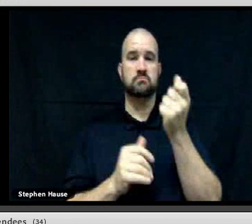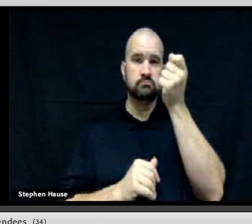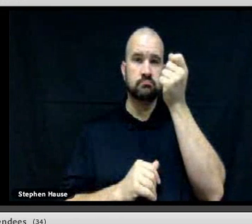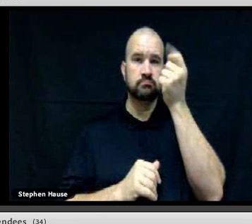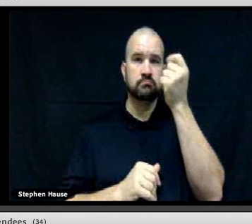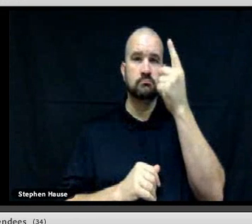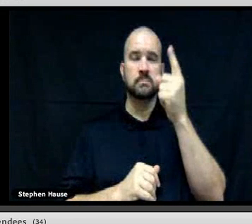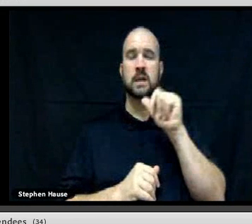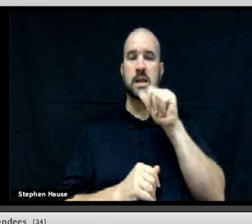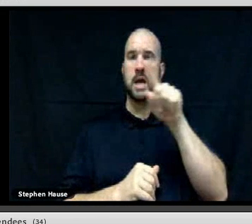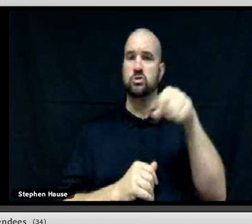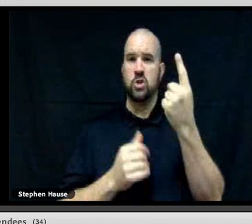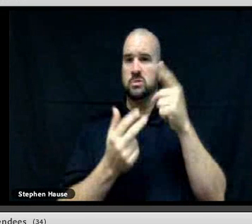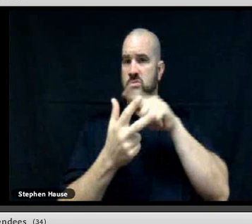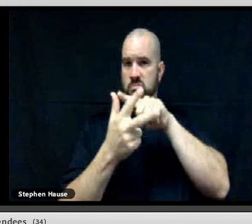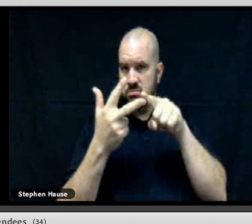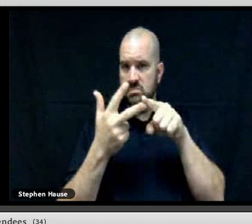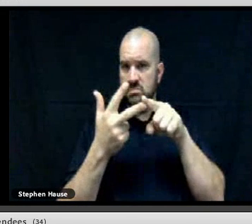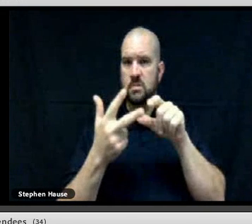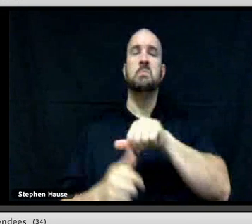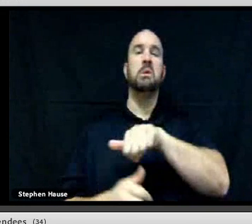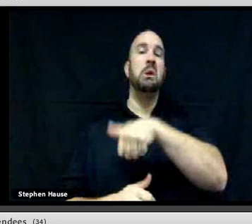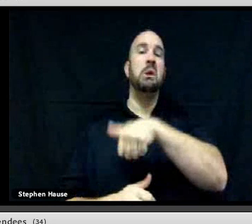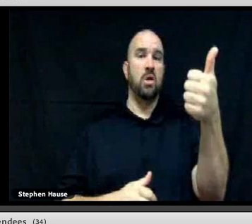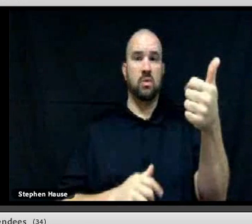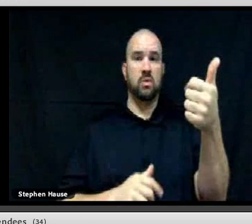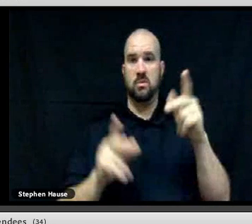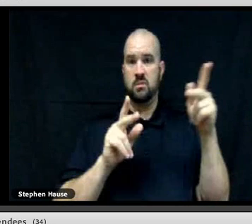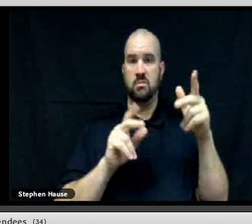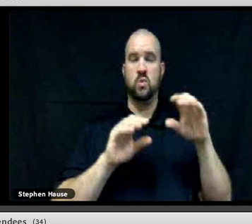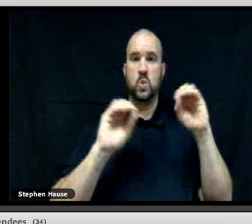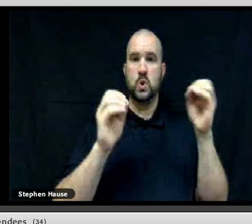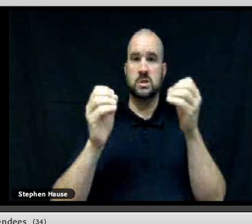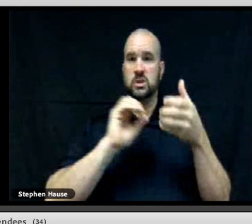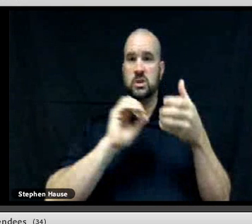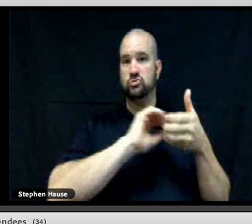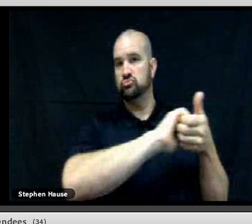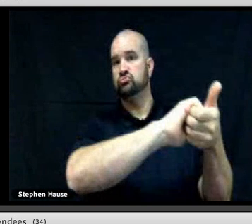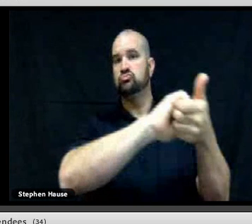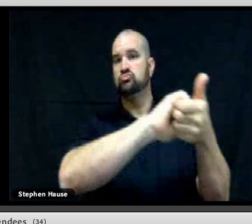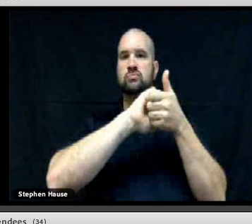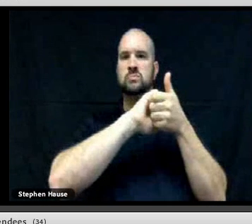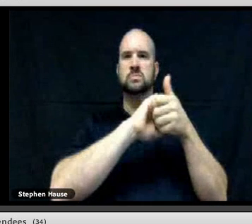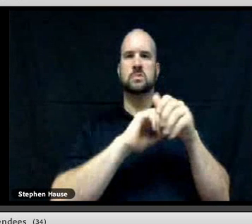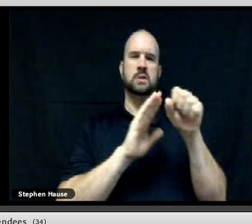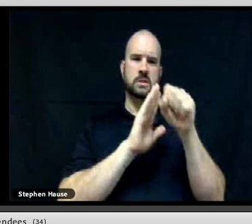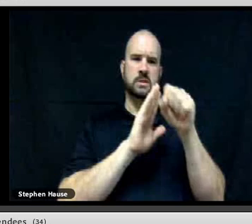but multiple partners around the state were really instrumental in the implementation of DPLA in Florida.